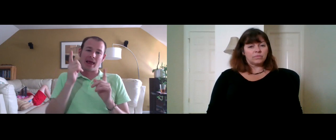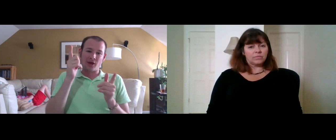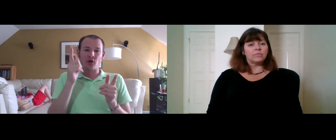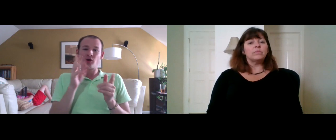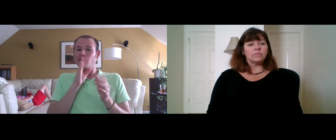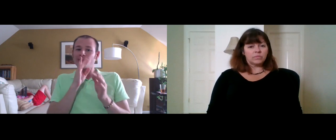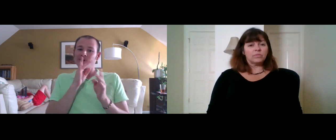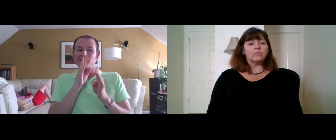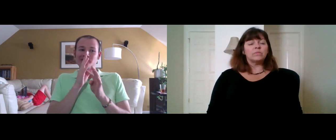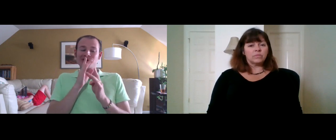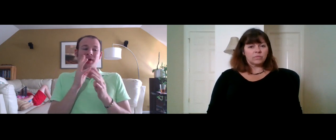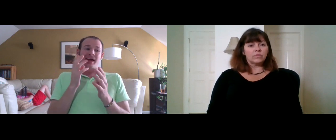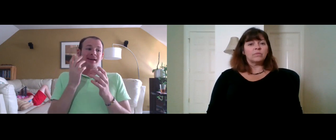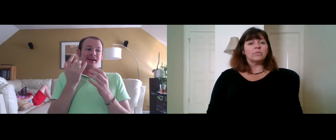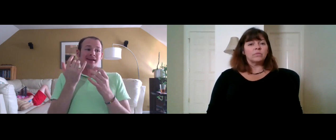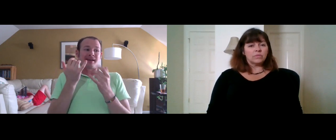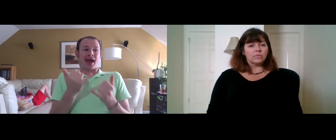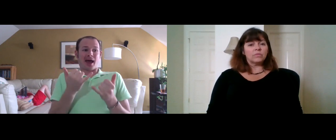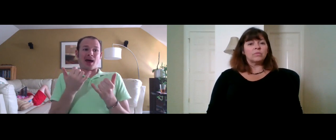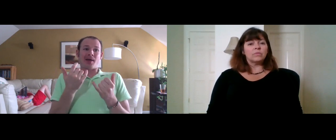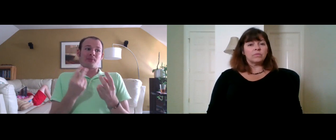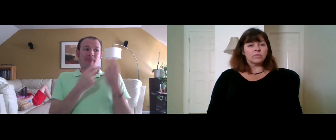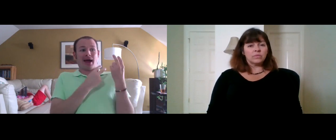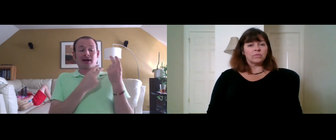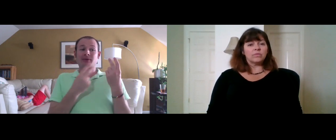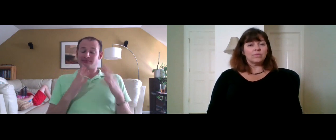that we would speak LOUD